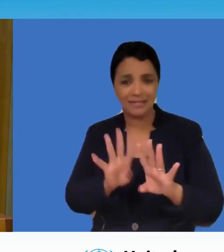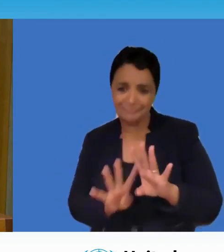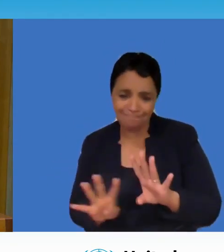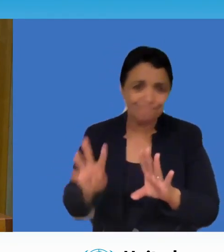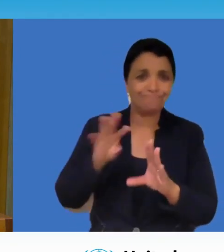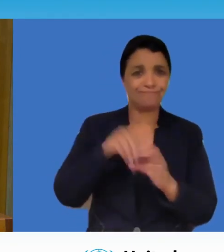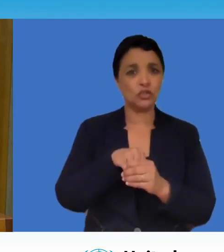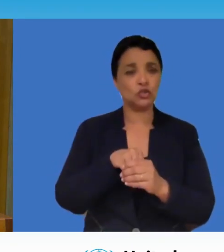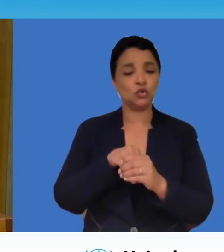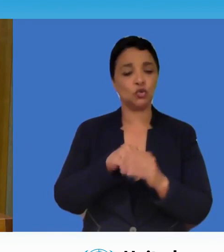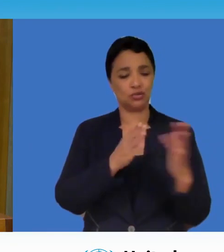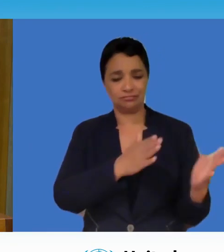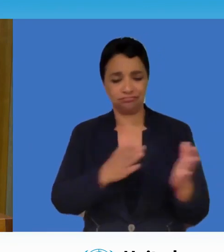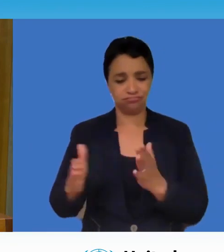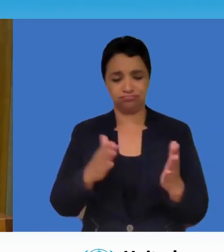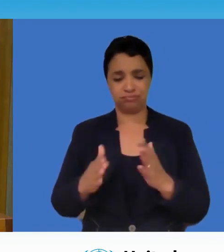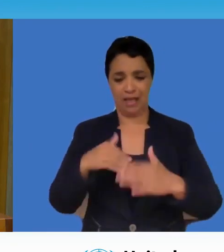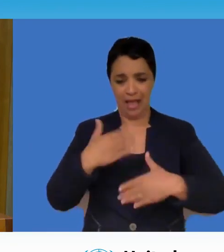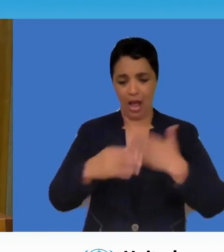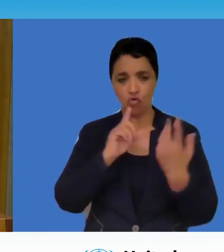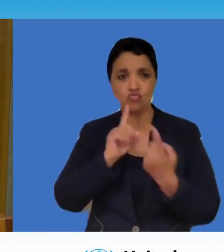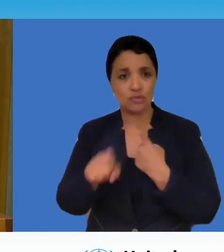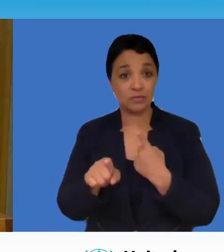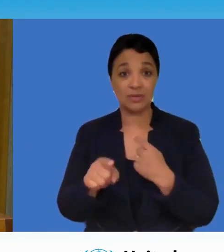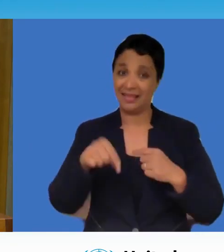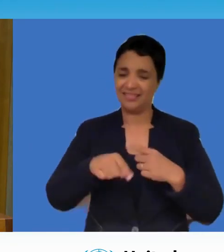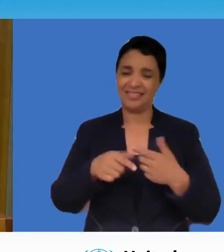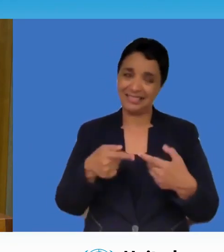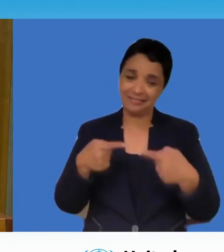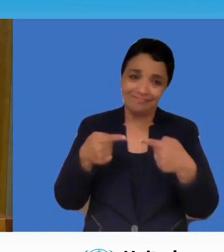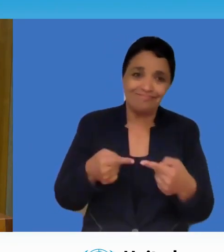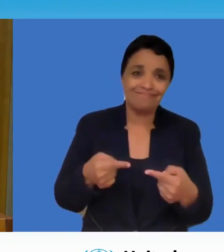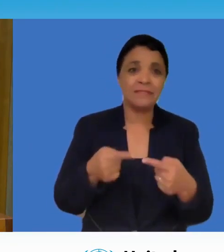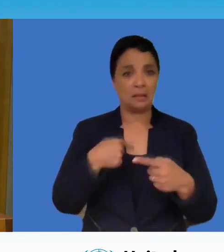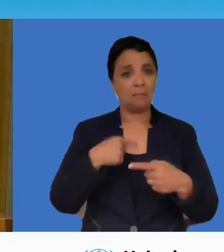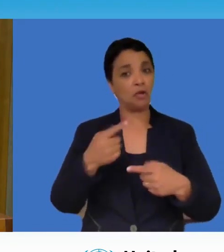as part of our humanitarian response plans this has been a challenge but it's something